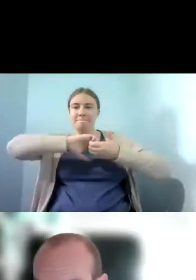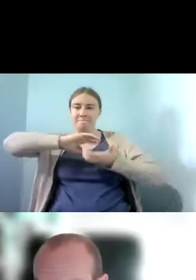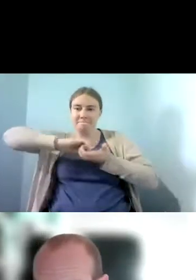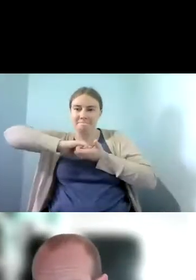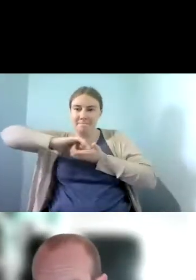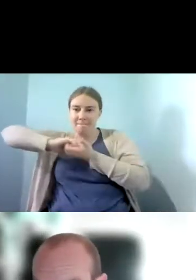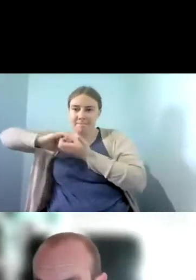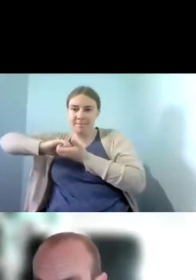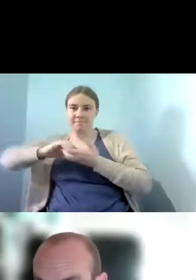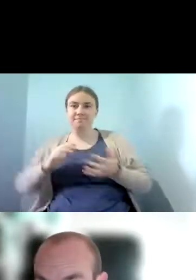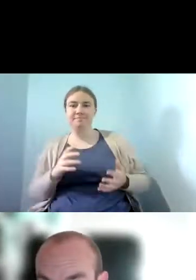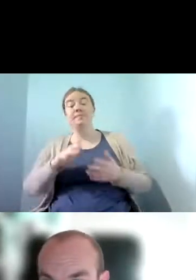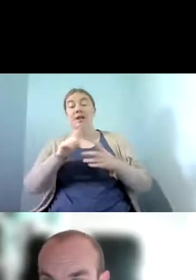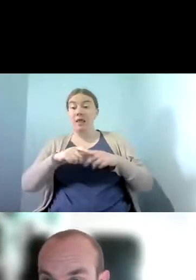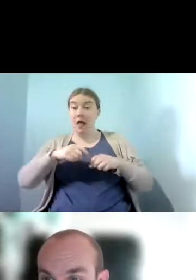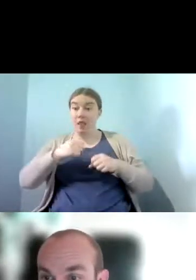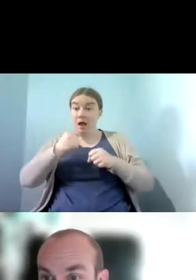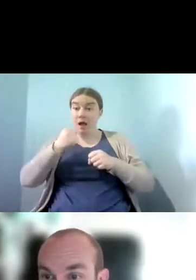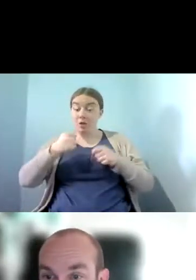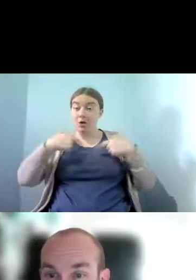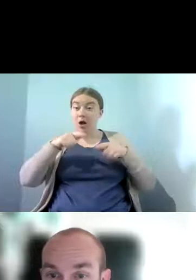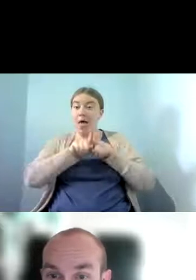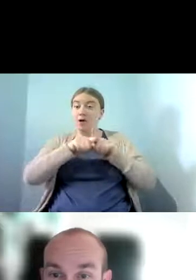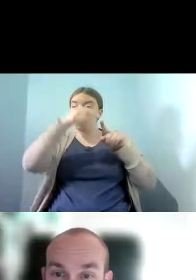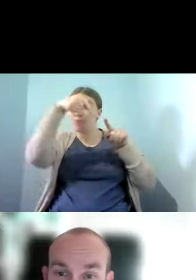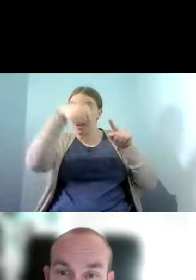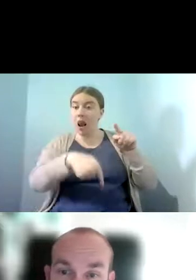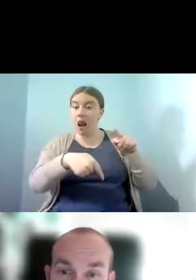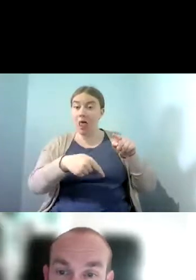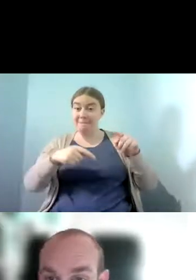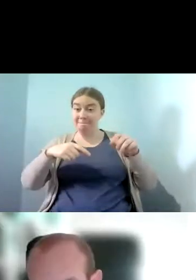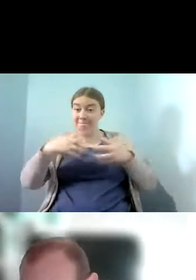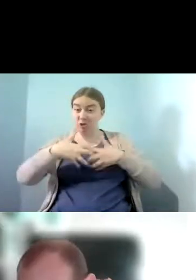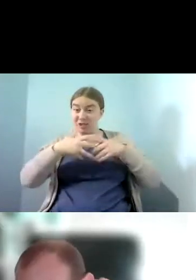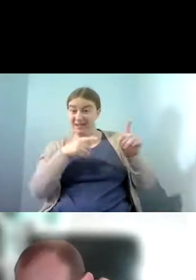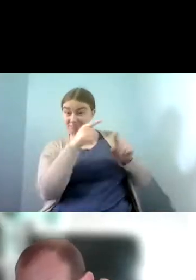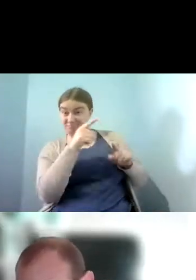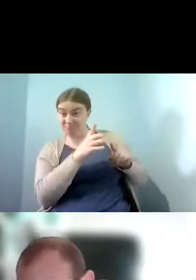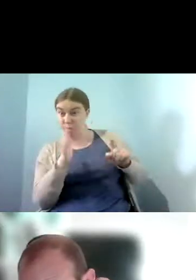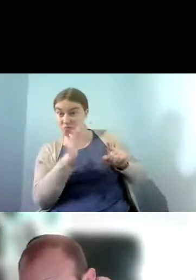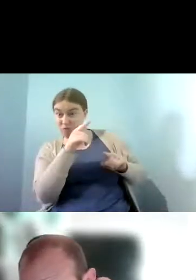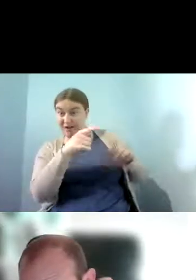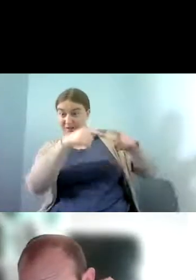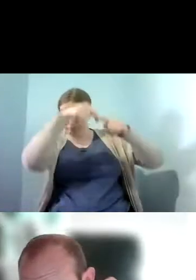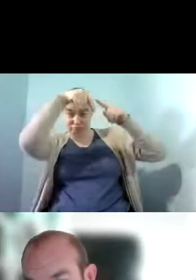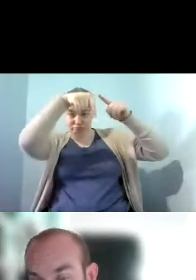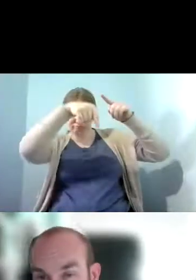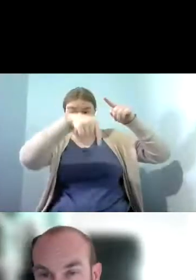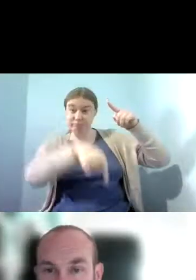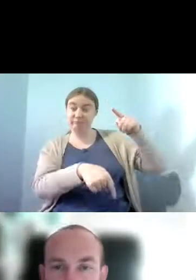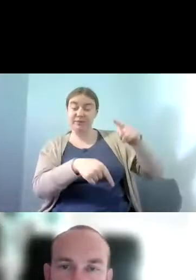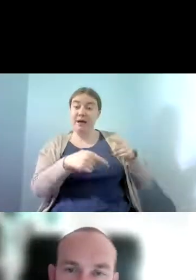that we can see on the right to drill these big holes that allowed us to um then break up the